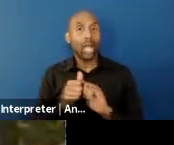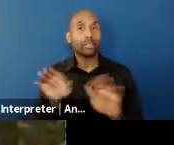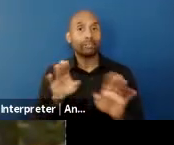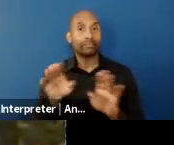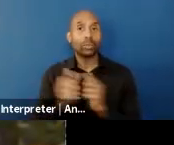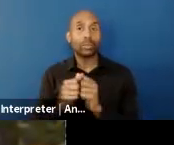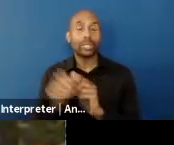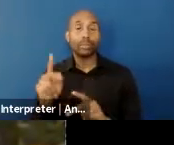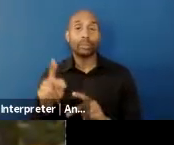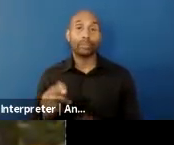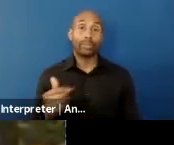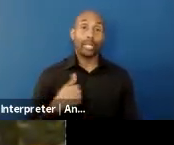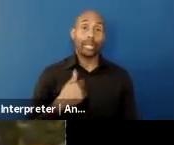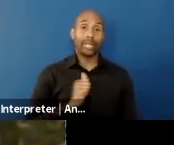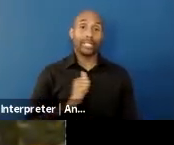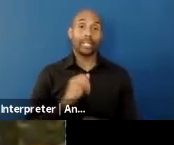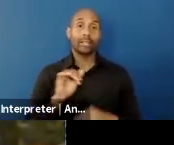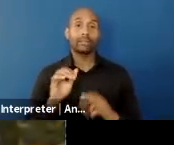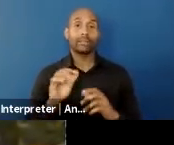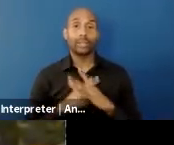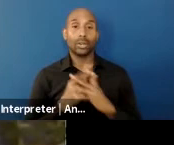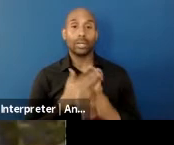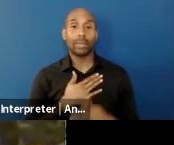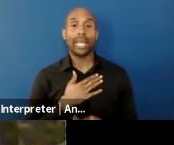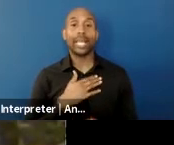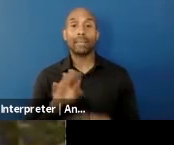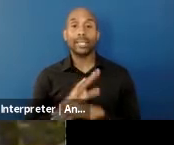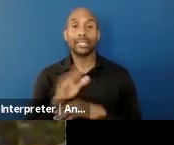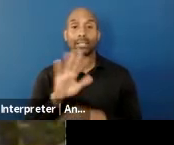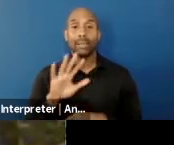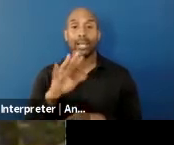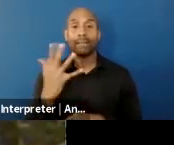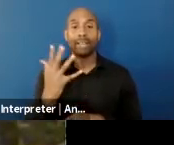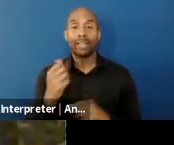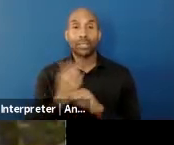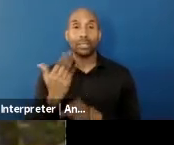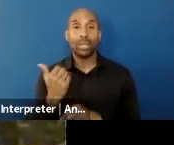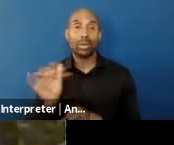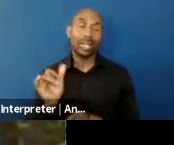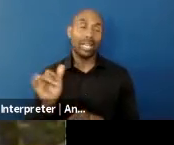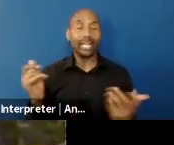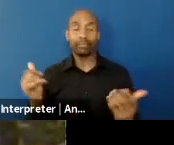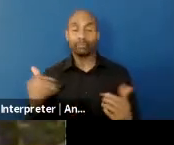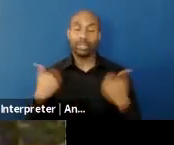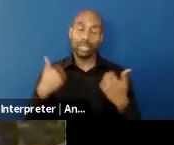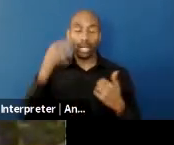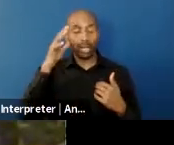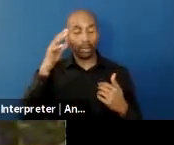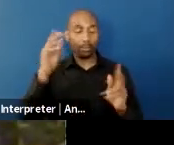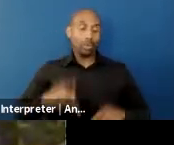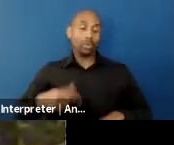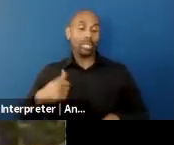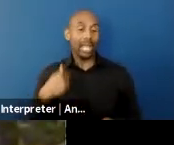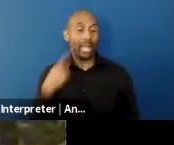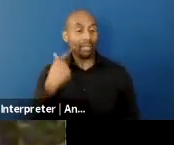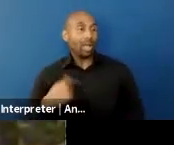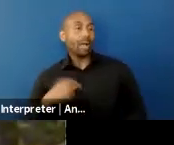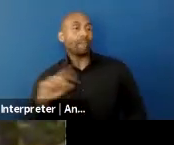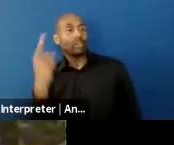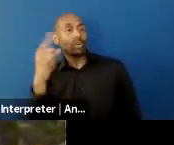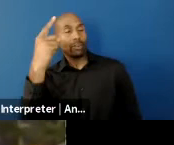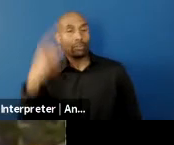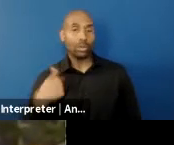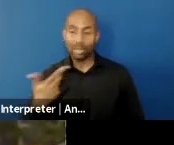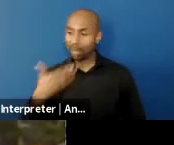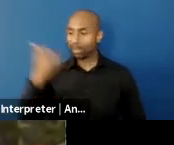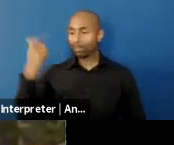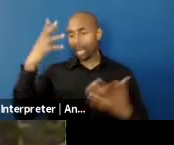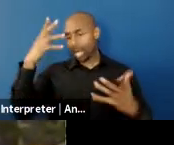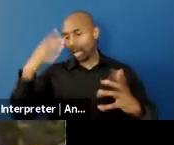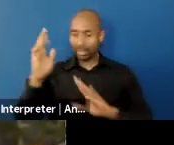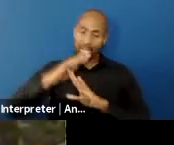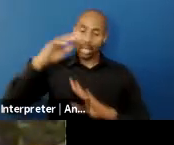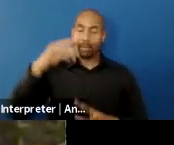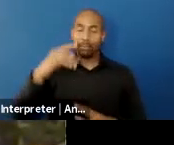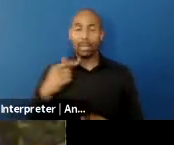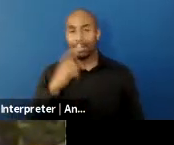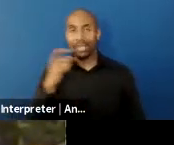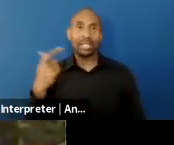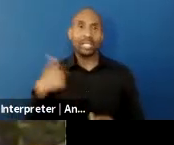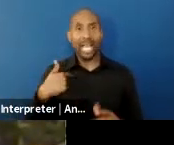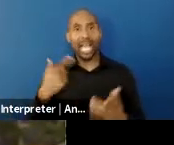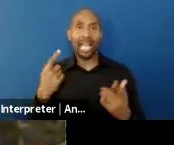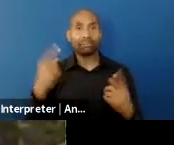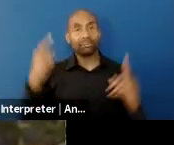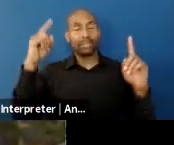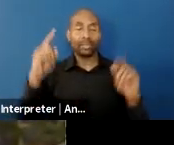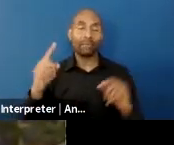Like every young person, I think I'm the first one out there.